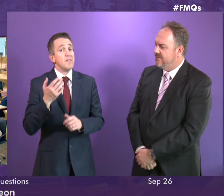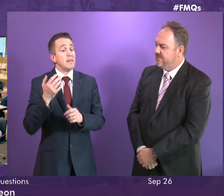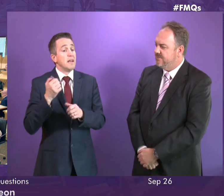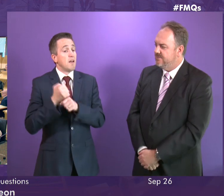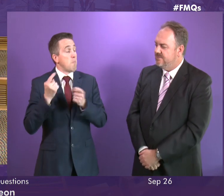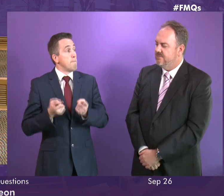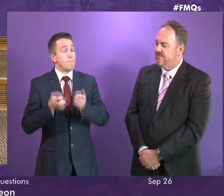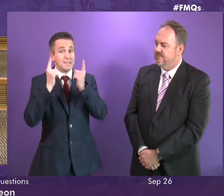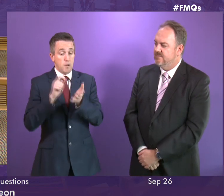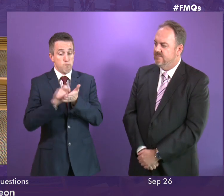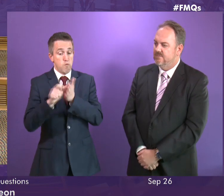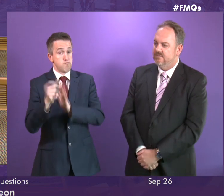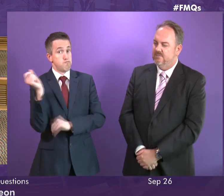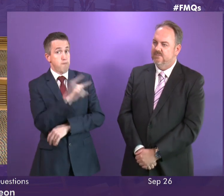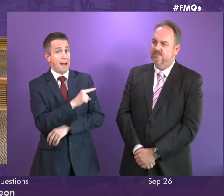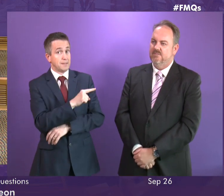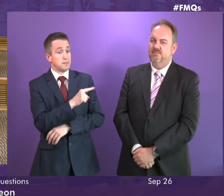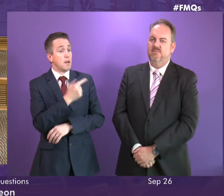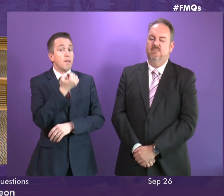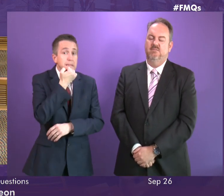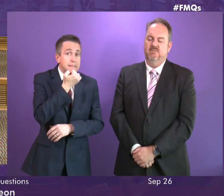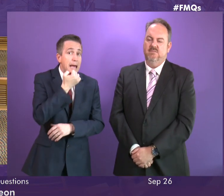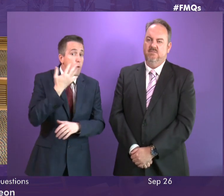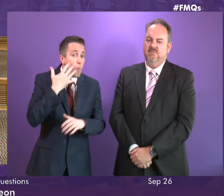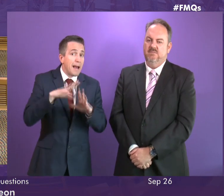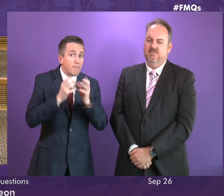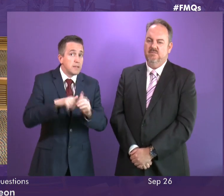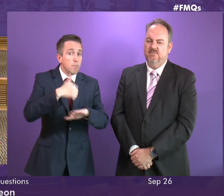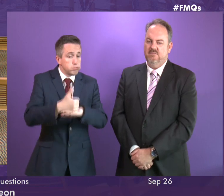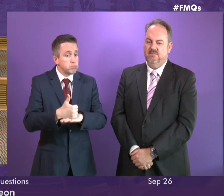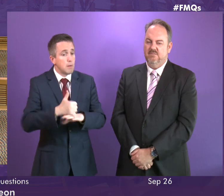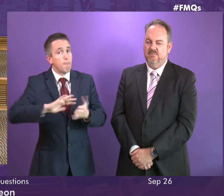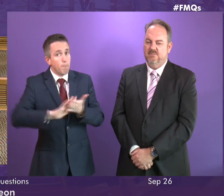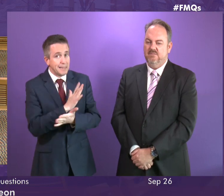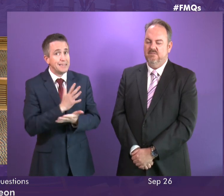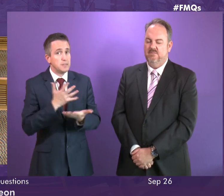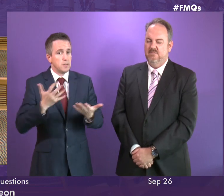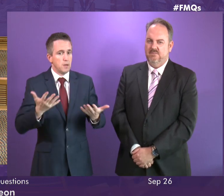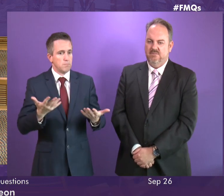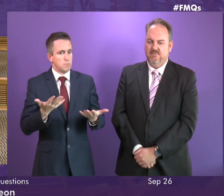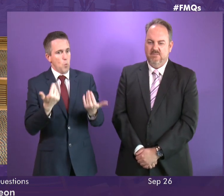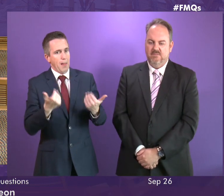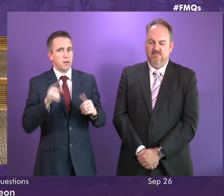to Christine Grahame with precise details of exactly when the commission will be up and running. I am glad that she welcomes it as an important step forward. We take all